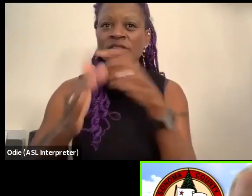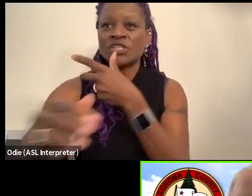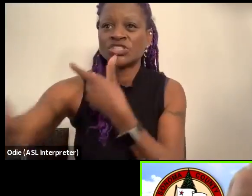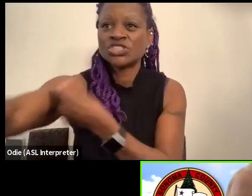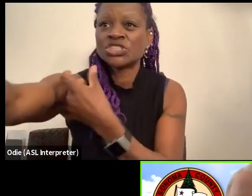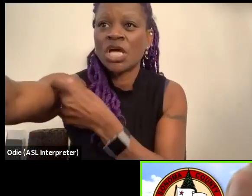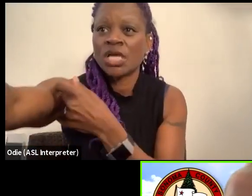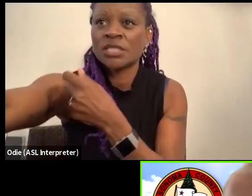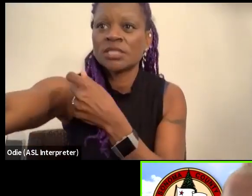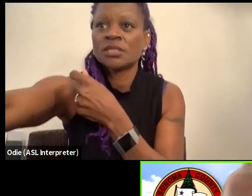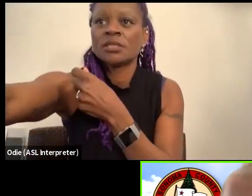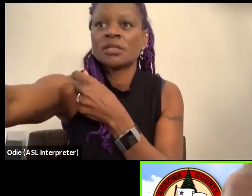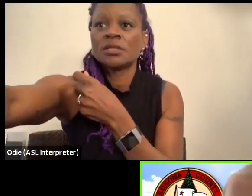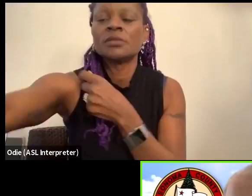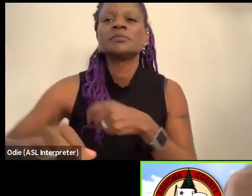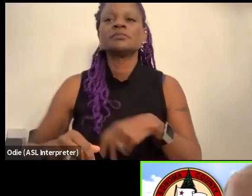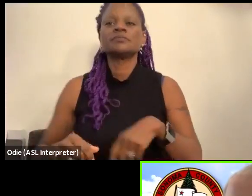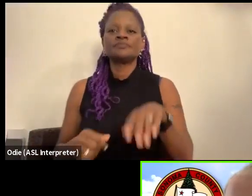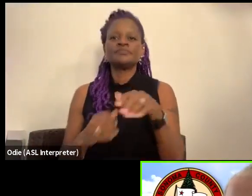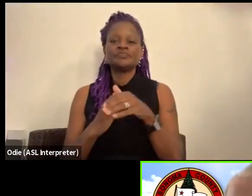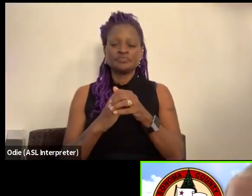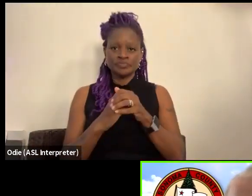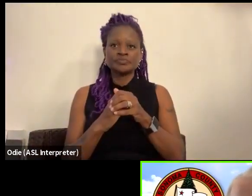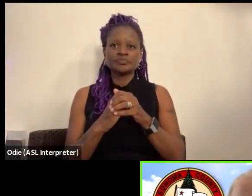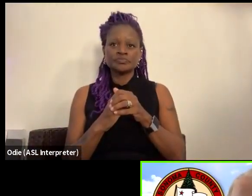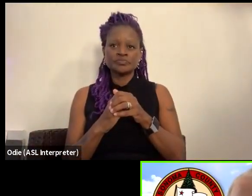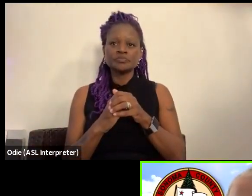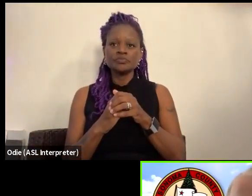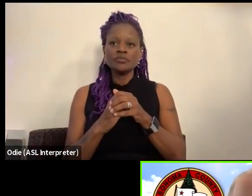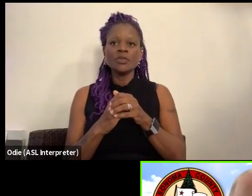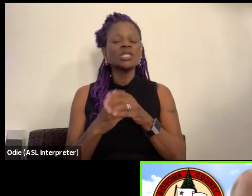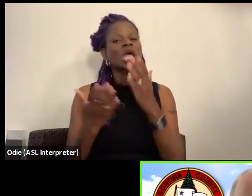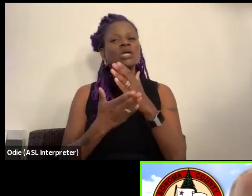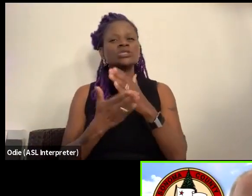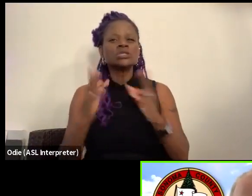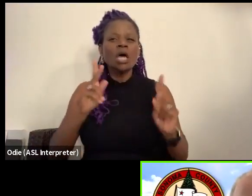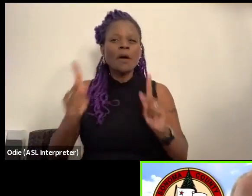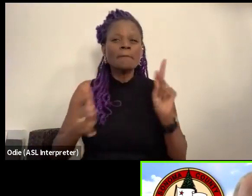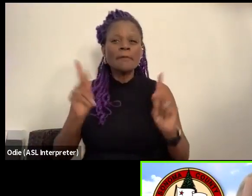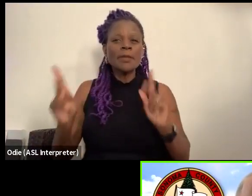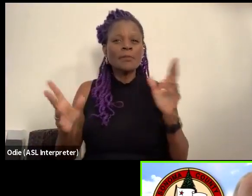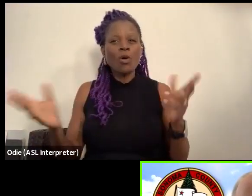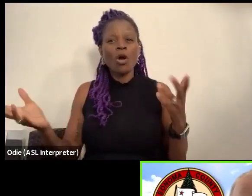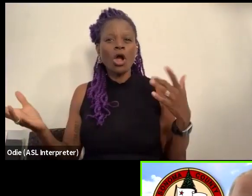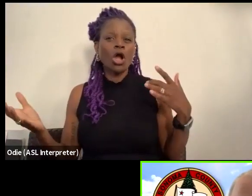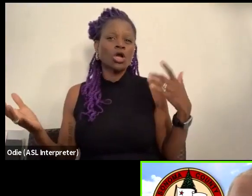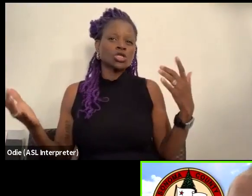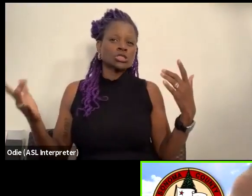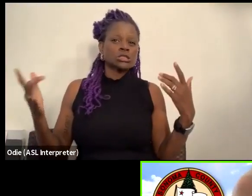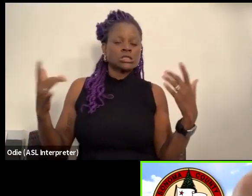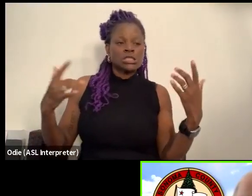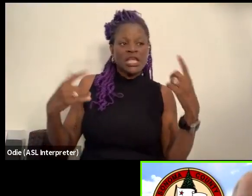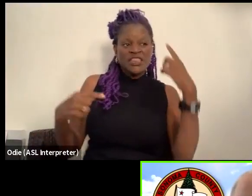So, you know, some people worry about does that create kind of two classes of citizens, those who have vaccines and those who don't.